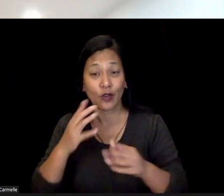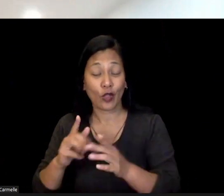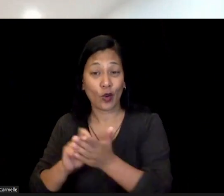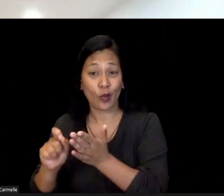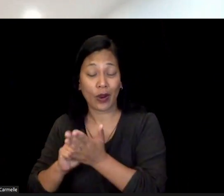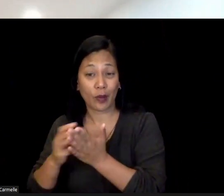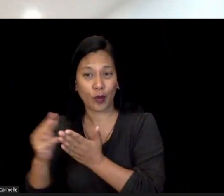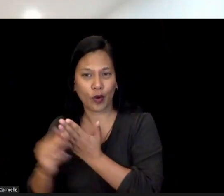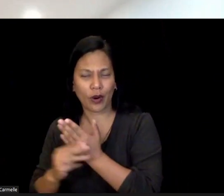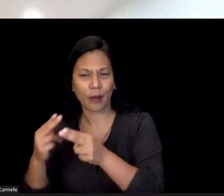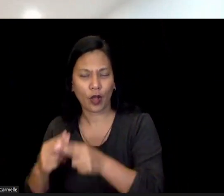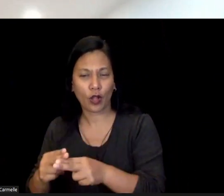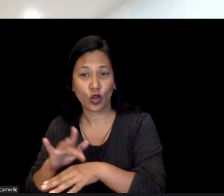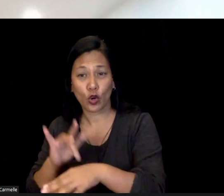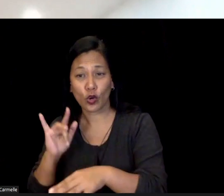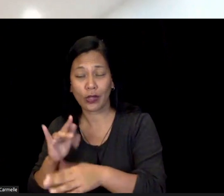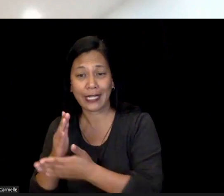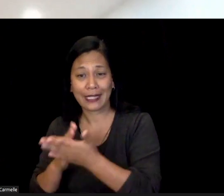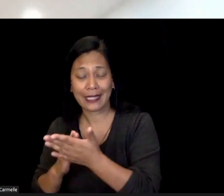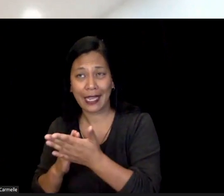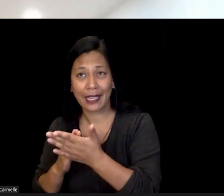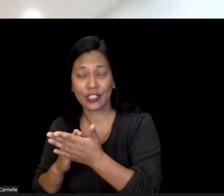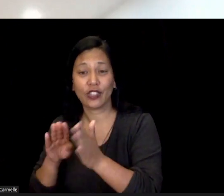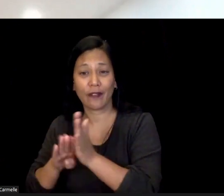called the early stage development program.